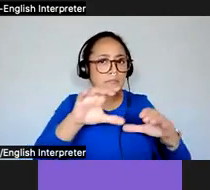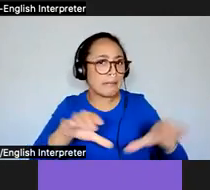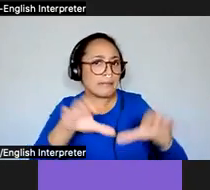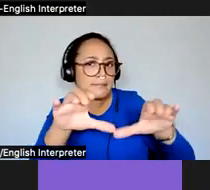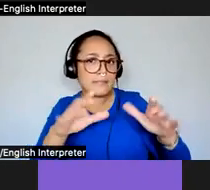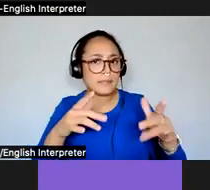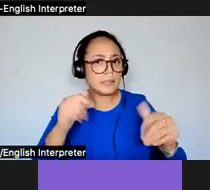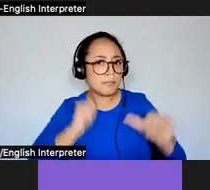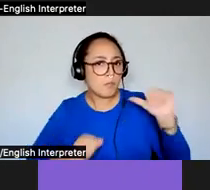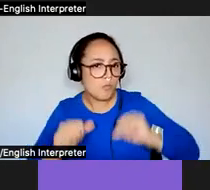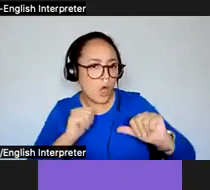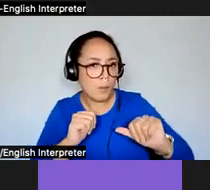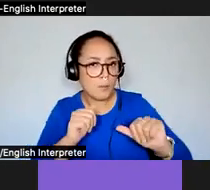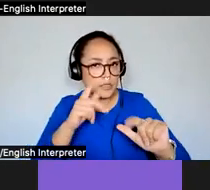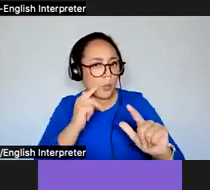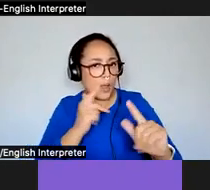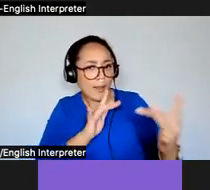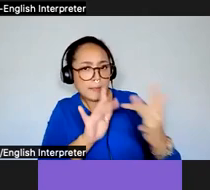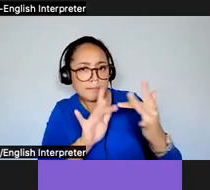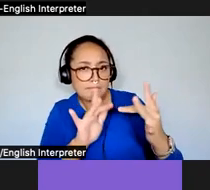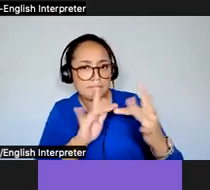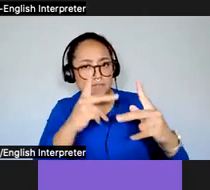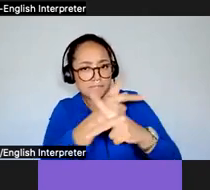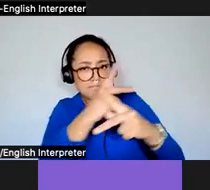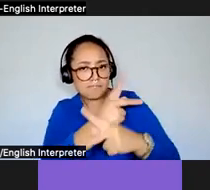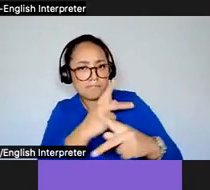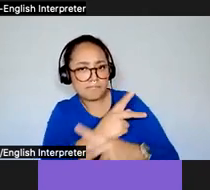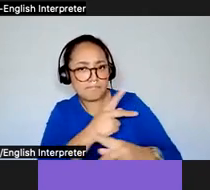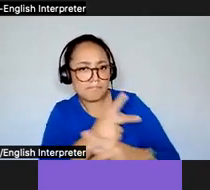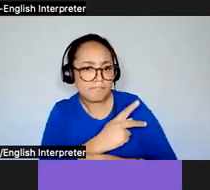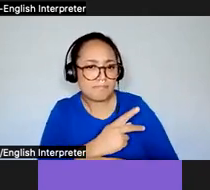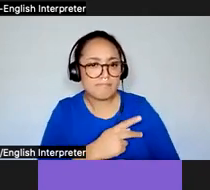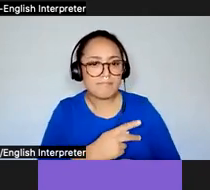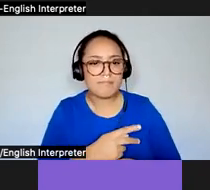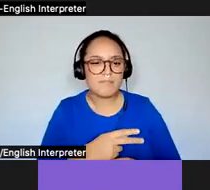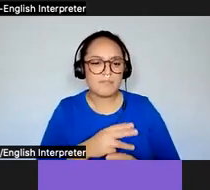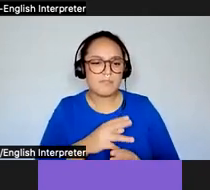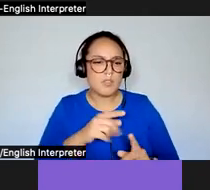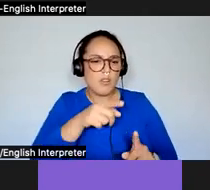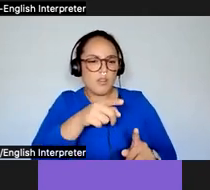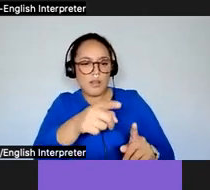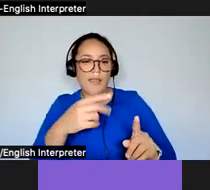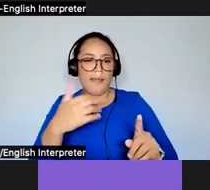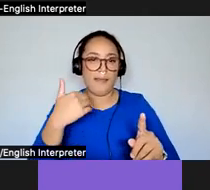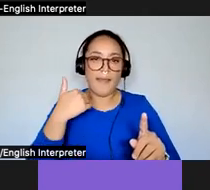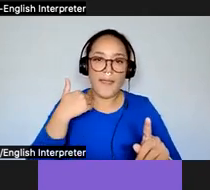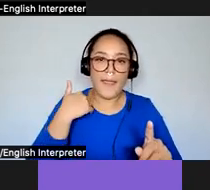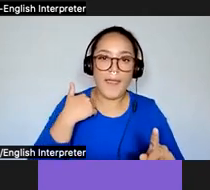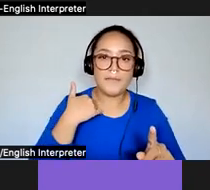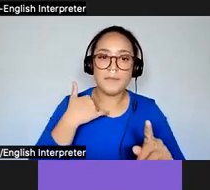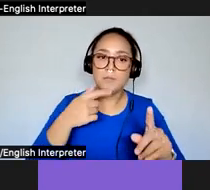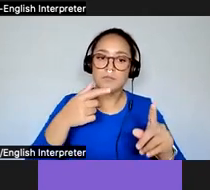We have a number of, you know, this is wayfinding signage on site visibility, we also see this as marketing.